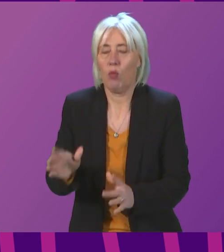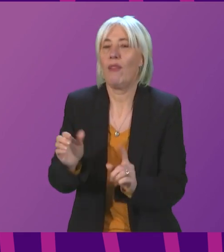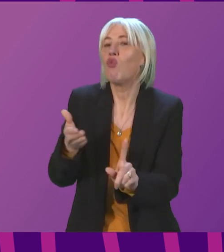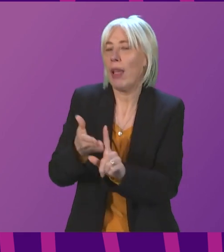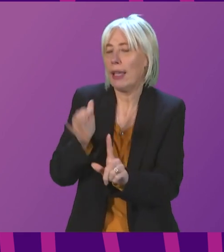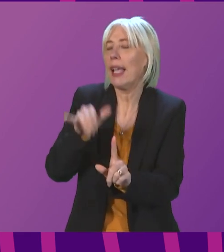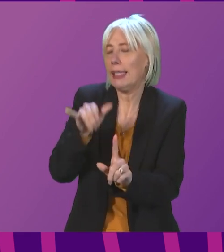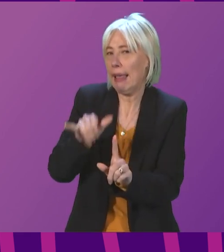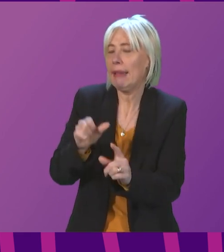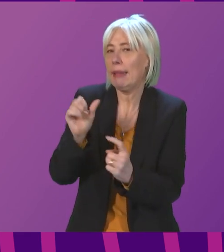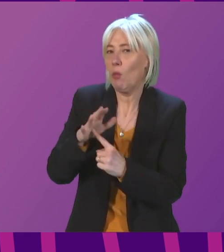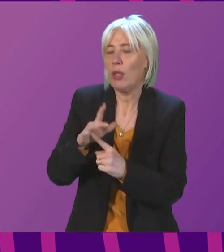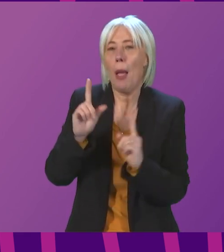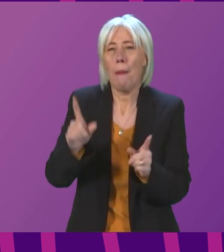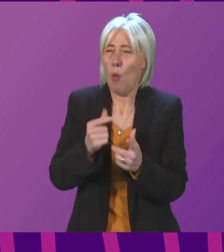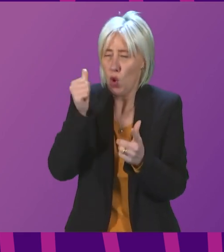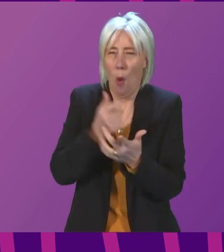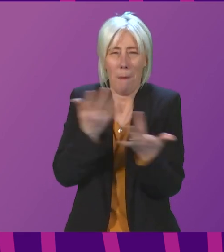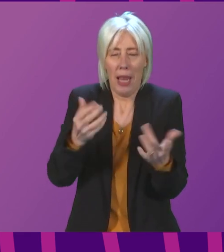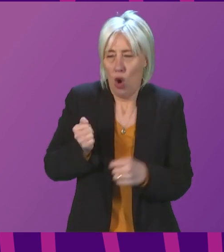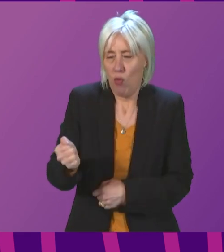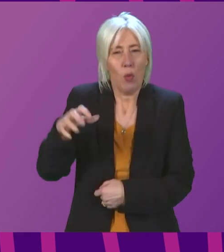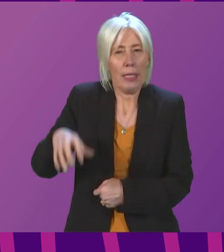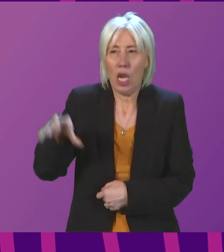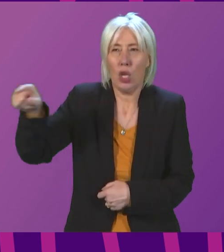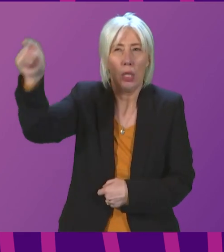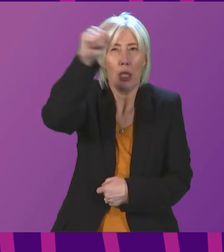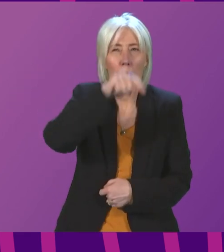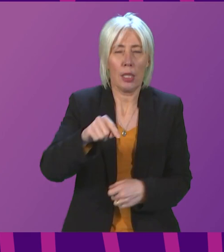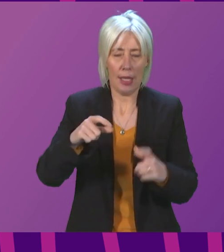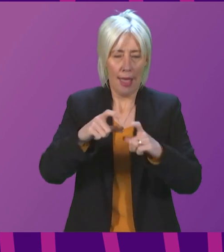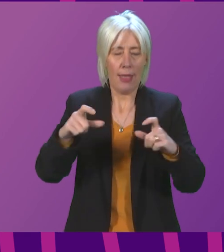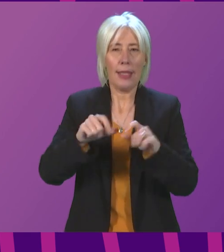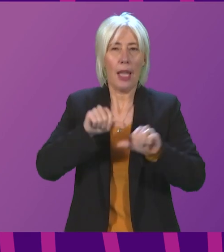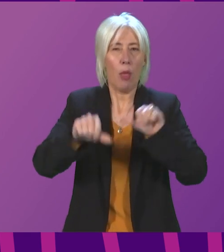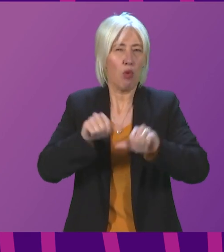However, everybody knows that, in many railway stations, the ticket process is now automated.